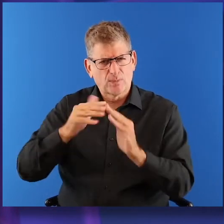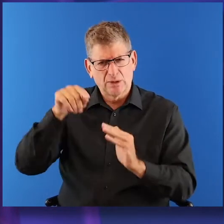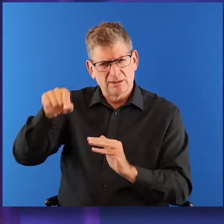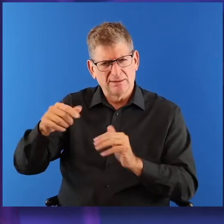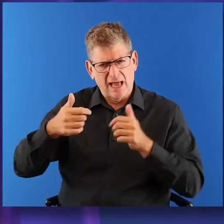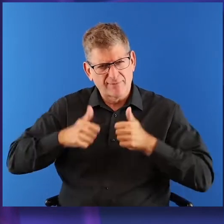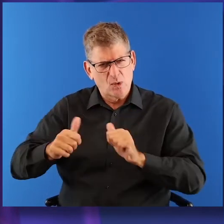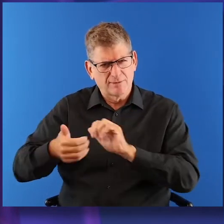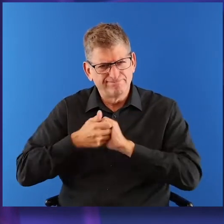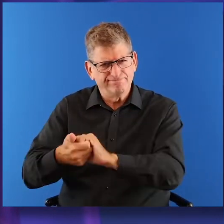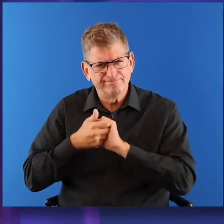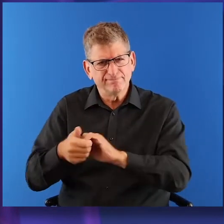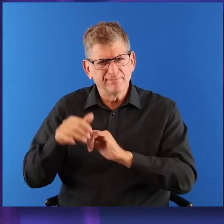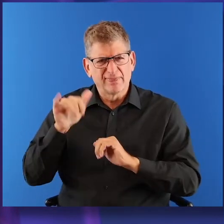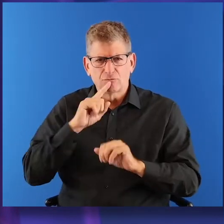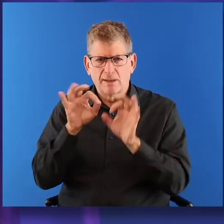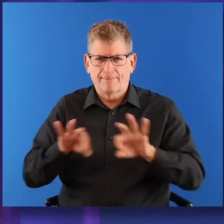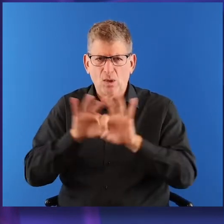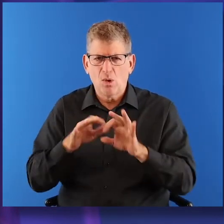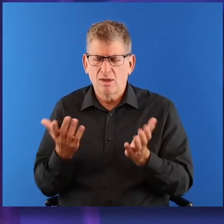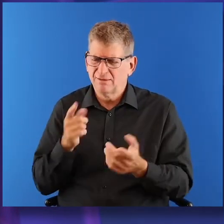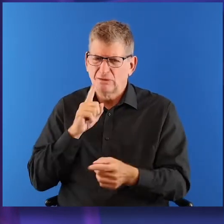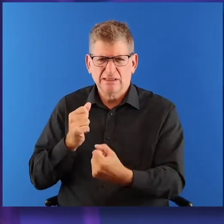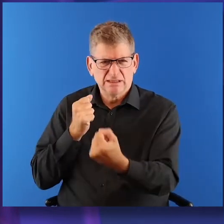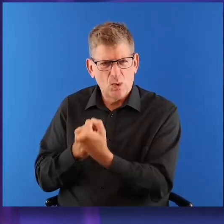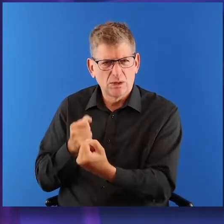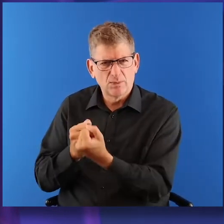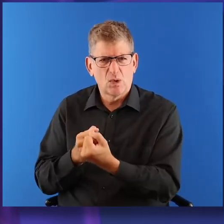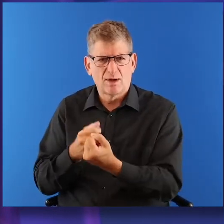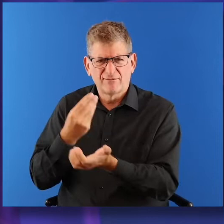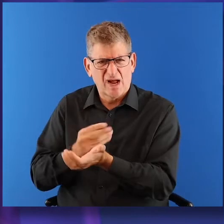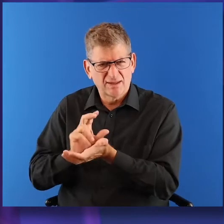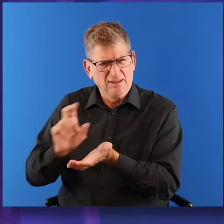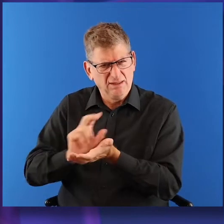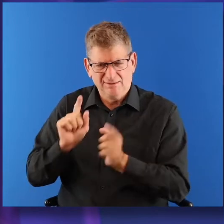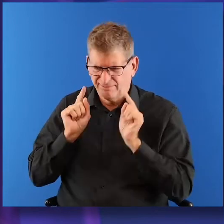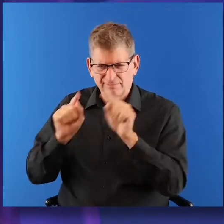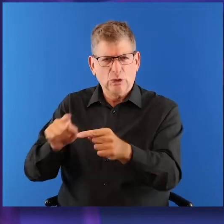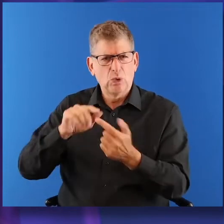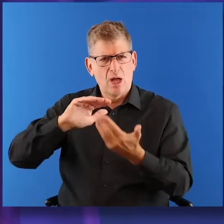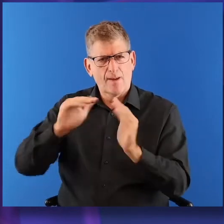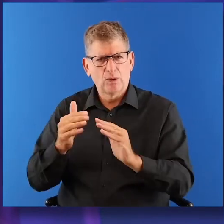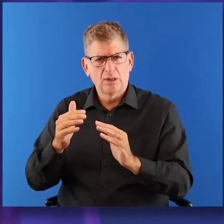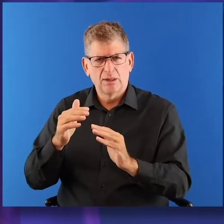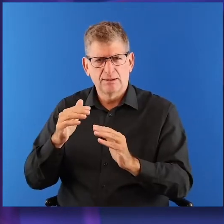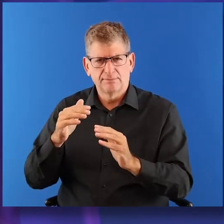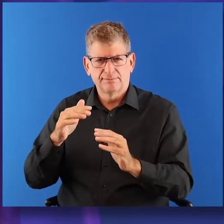Its the funding that went to community organizations, not just to do the work, but importantly into your point